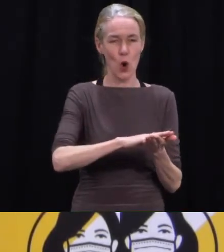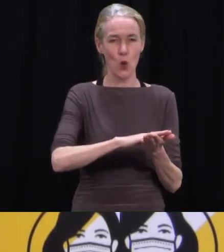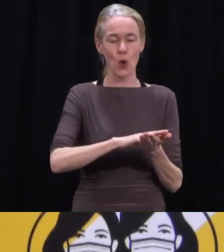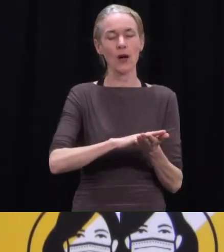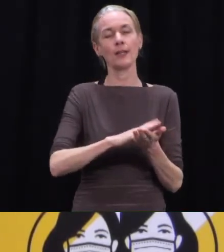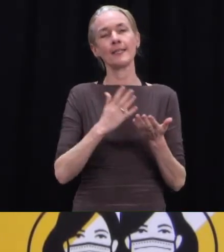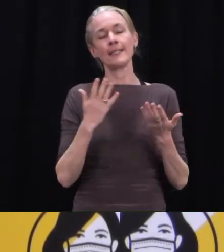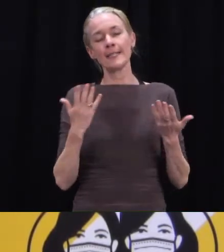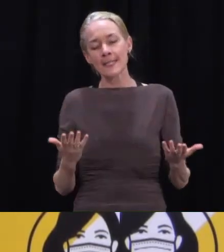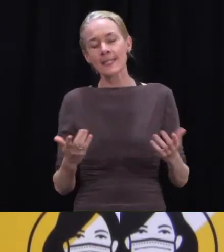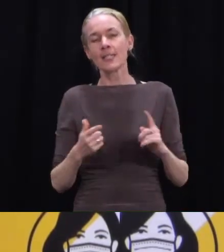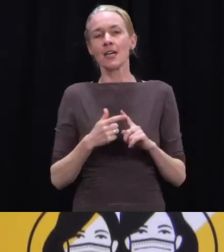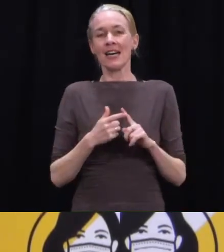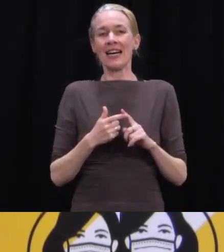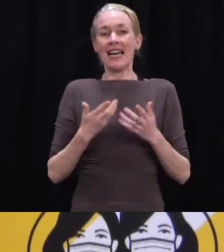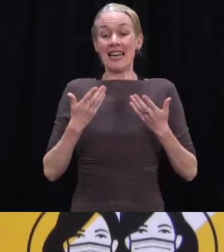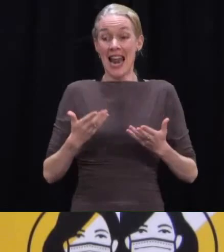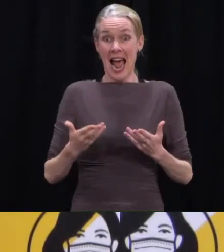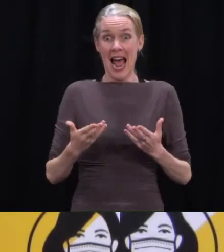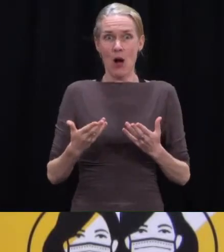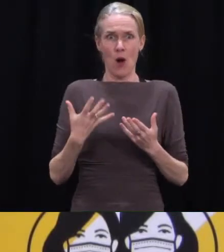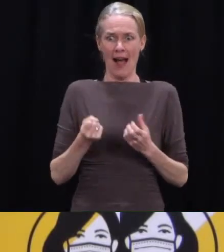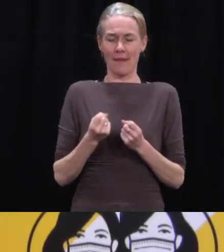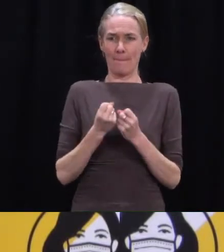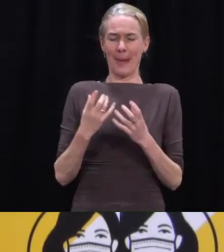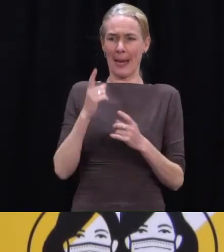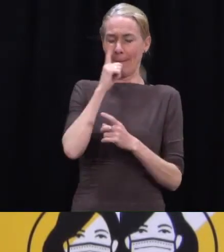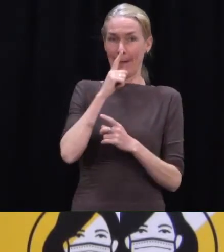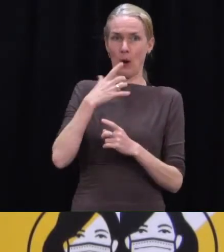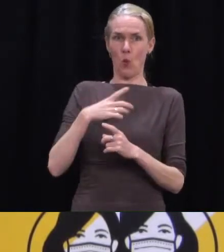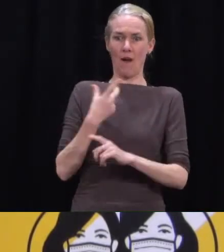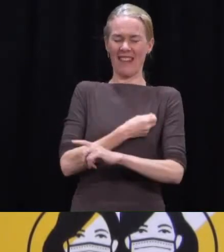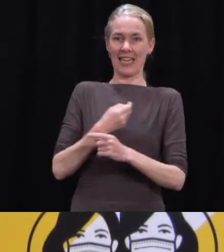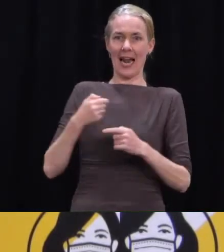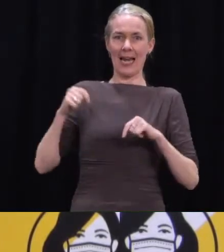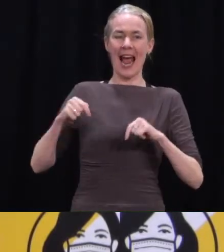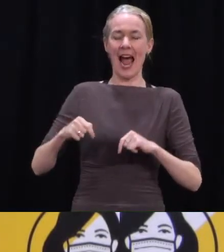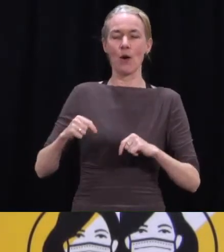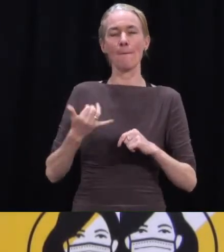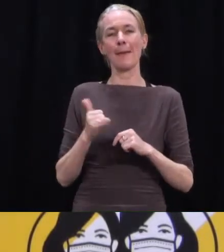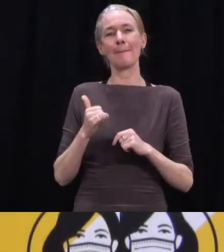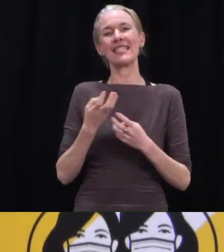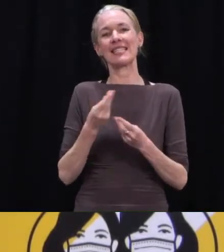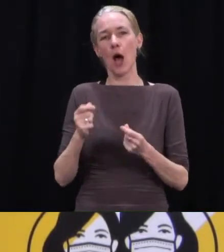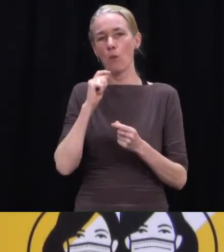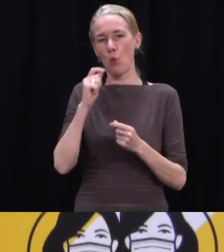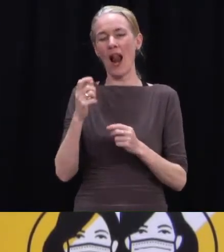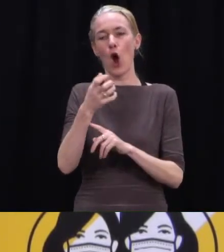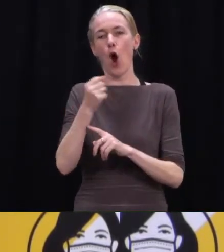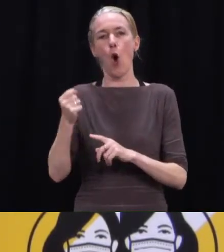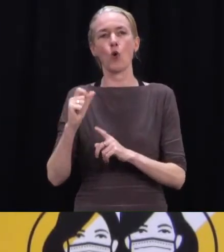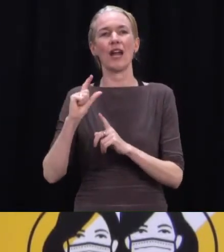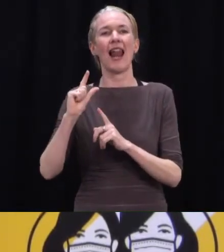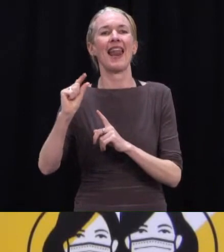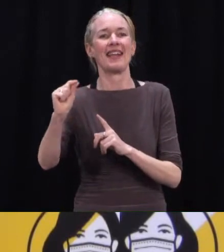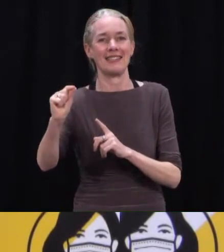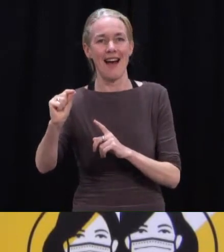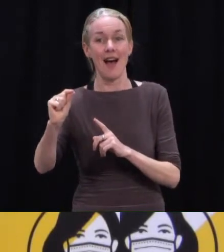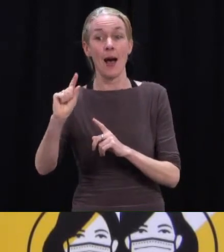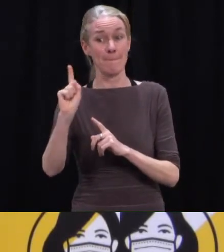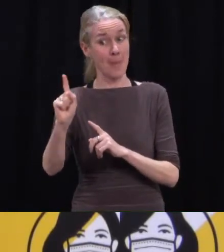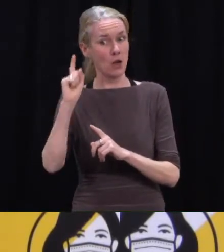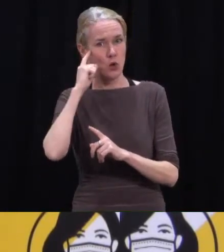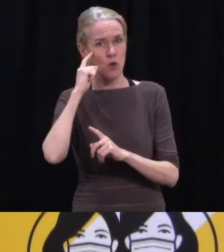where we need to come back to